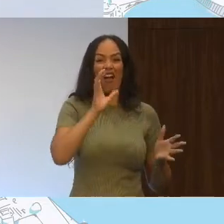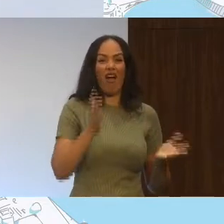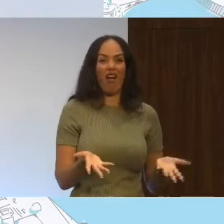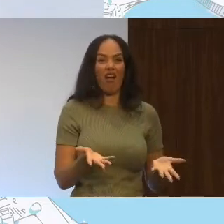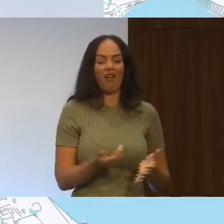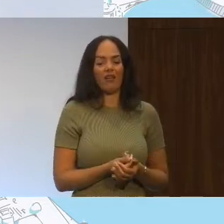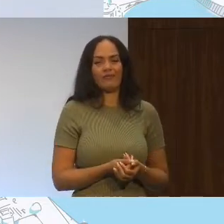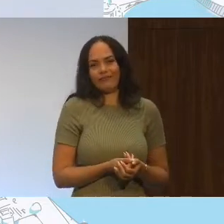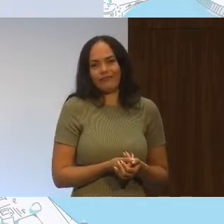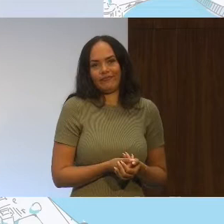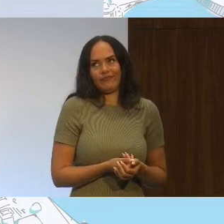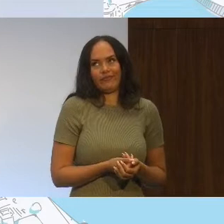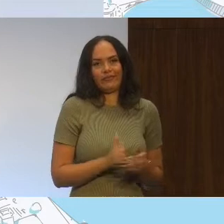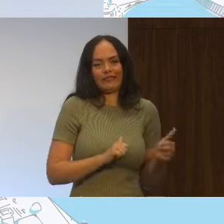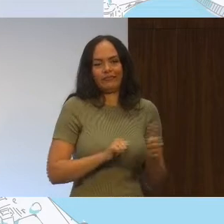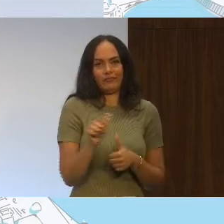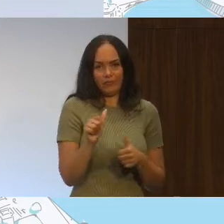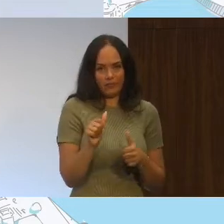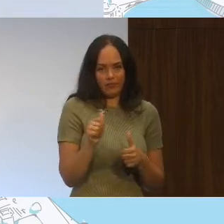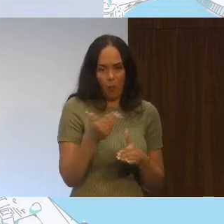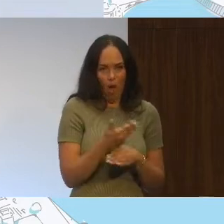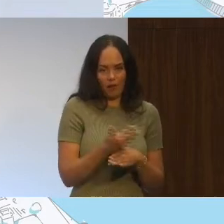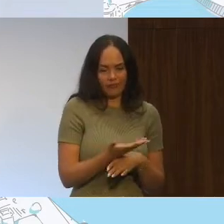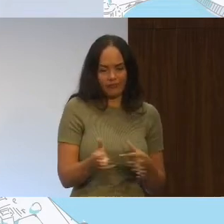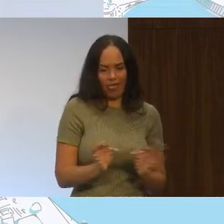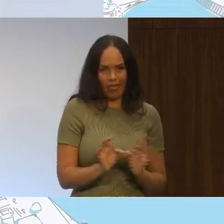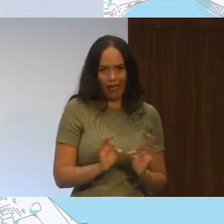They didn't work, at worst, they produce dreadful side effects